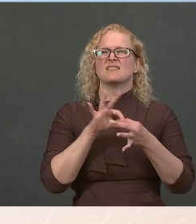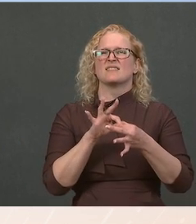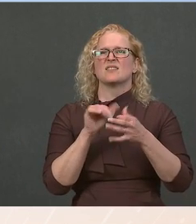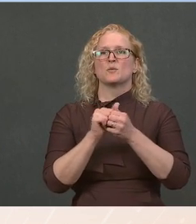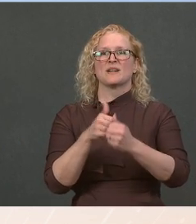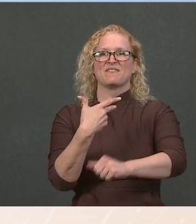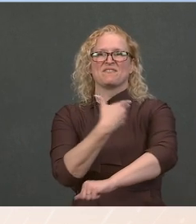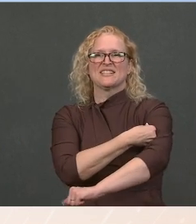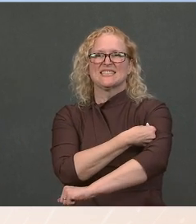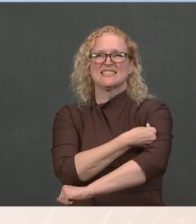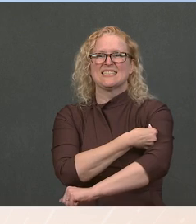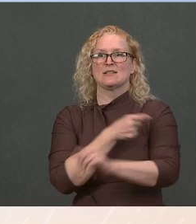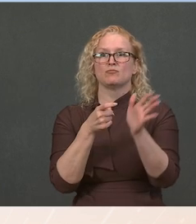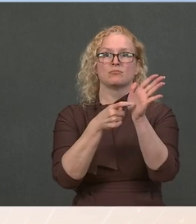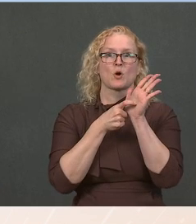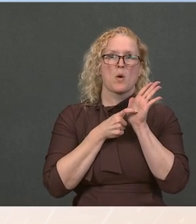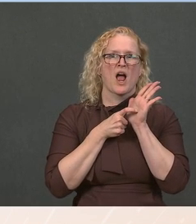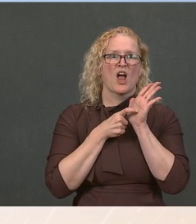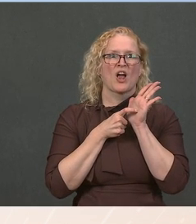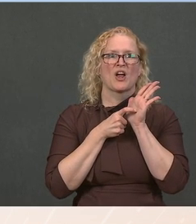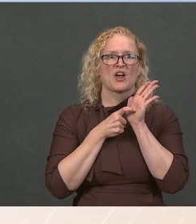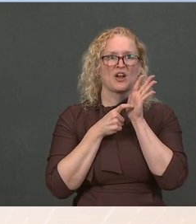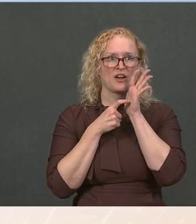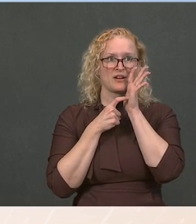are you that this mandate can withstand these challenges?